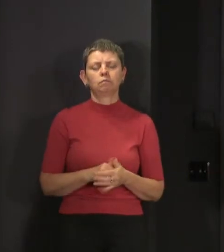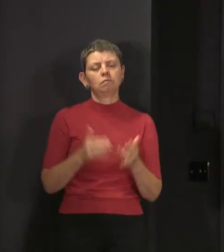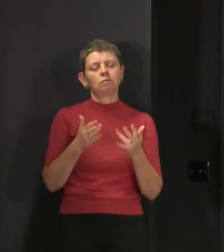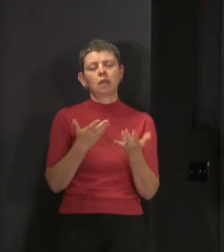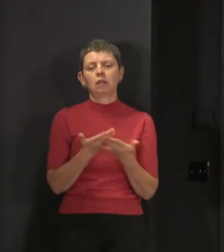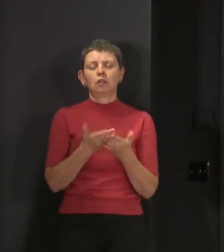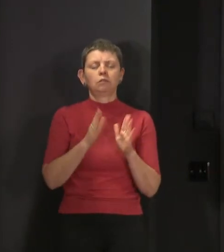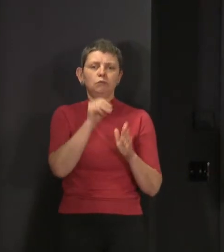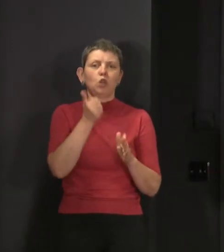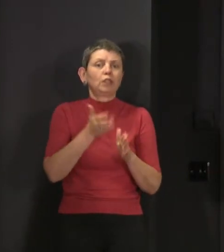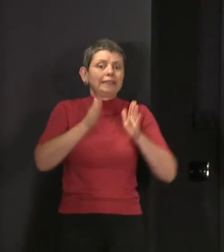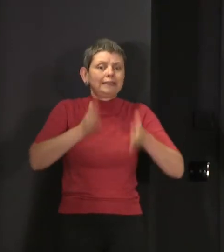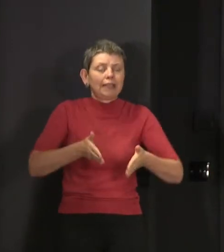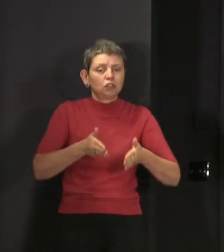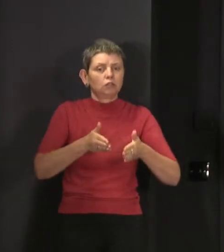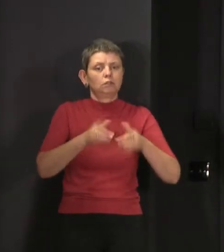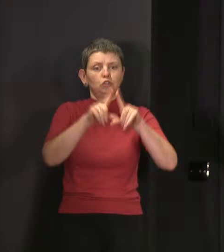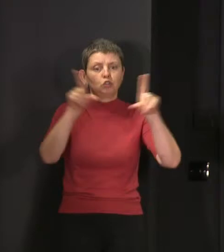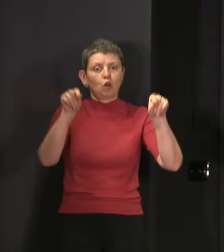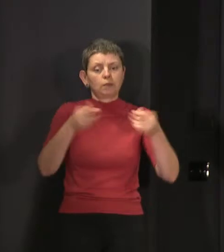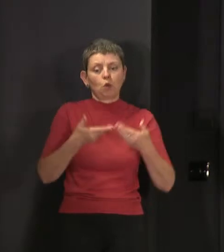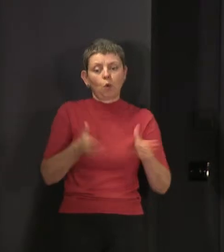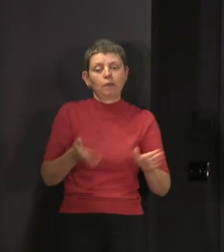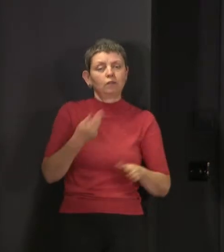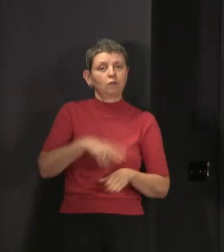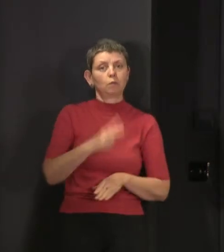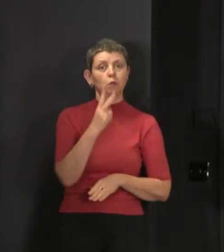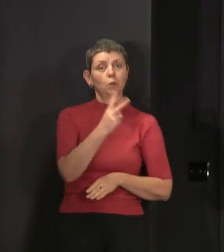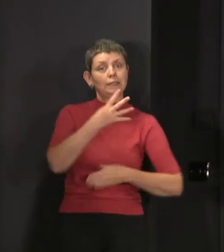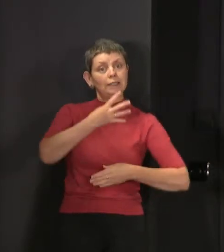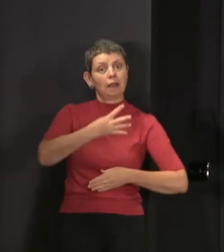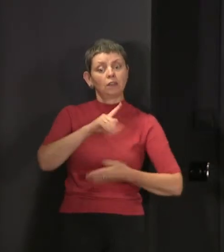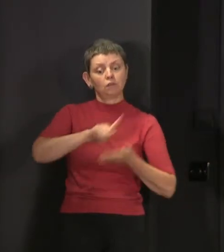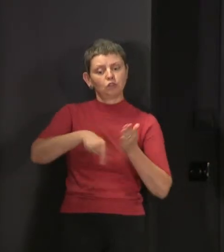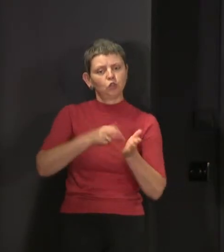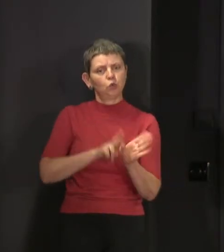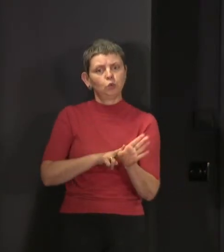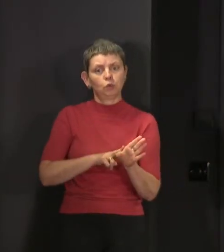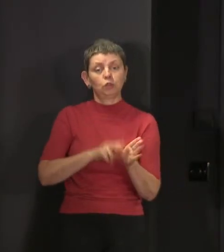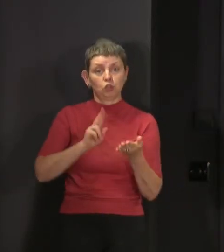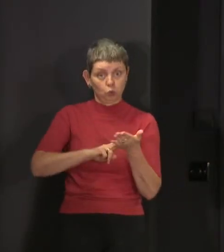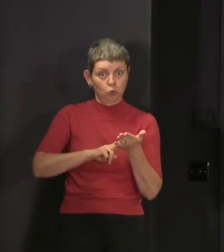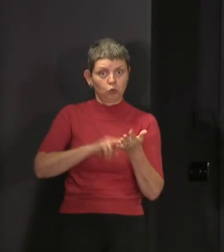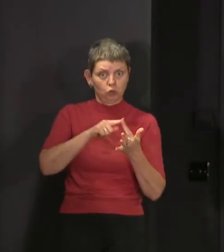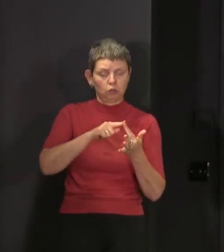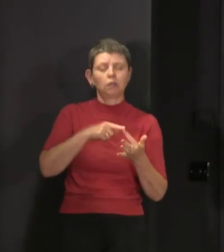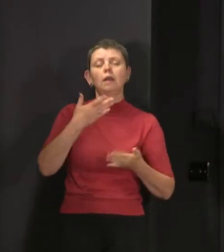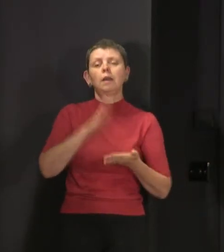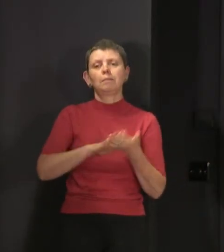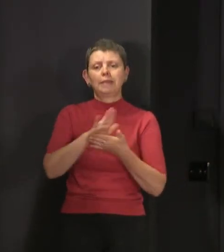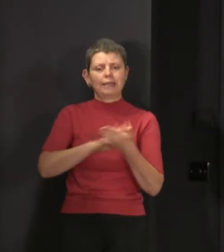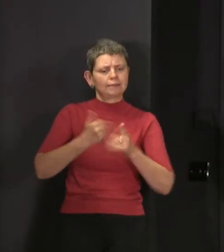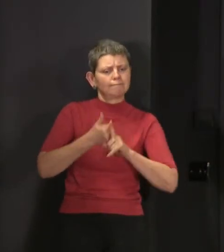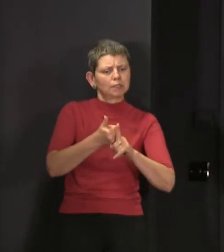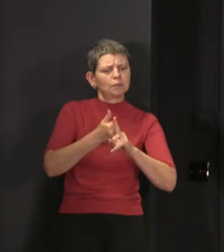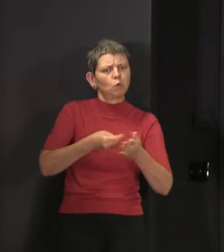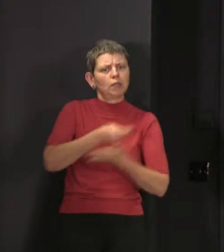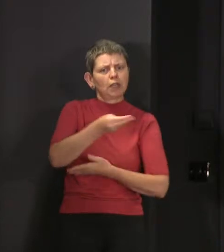opened from the 29th of June providing a welcome opportunity to support our local economies and those businesses that have